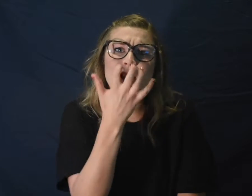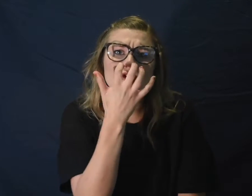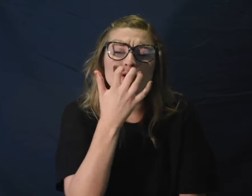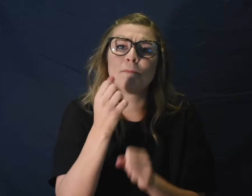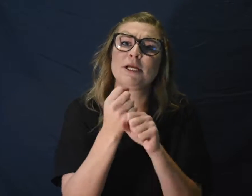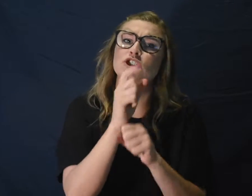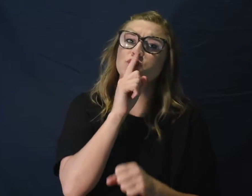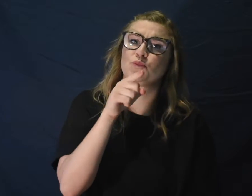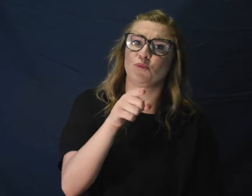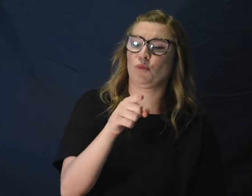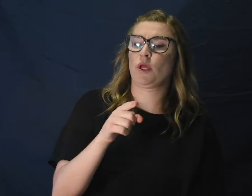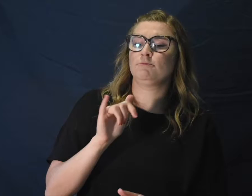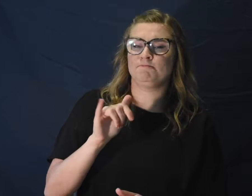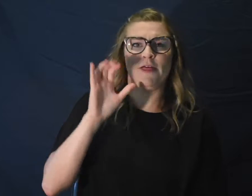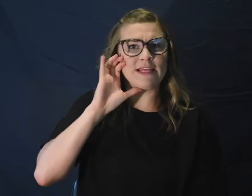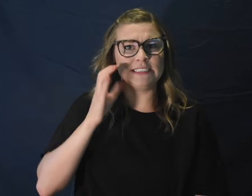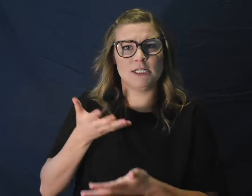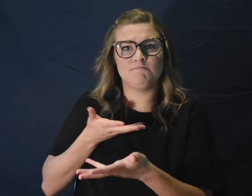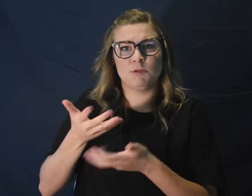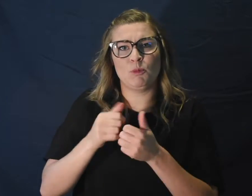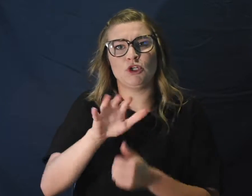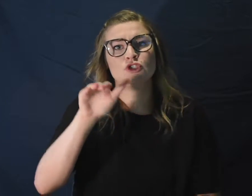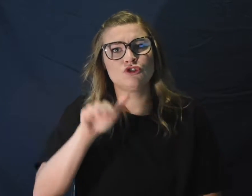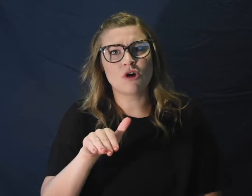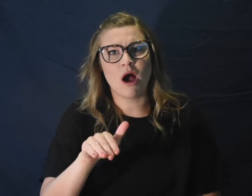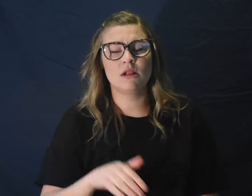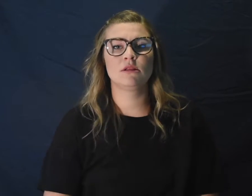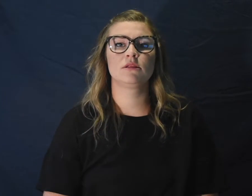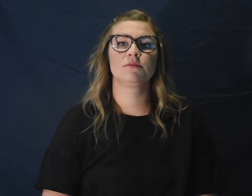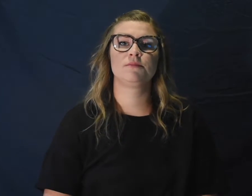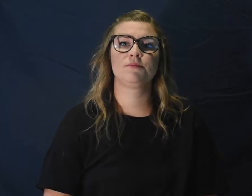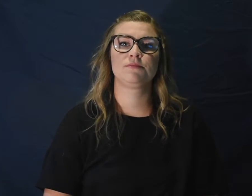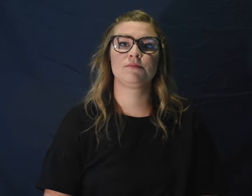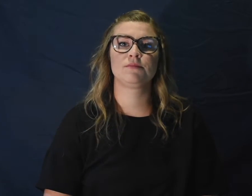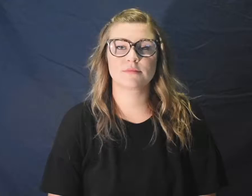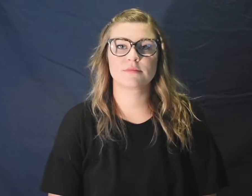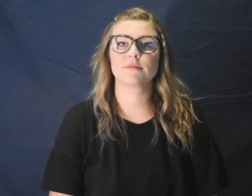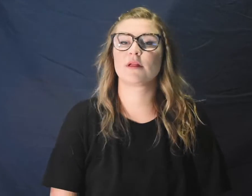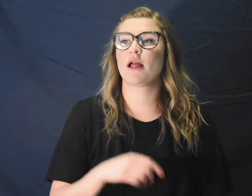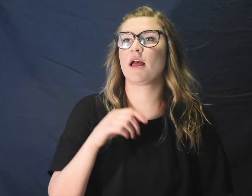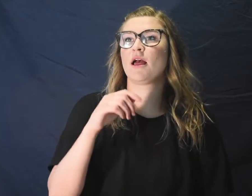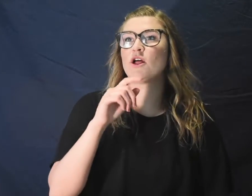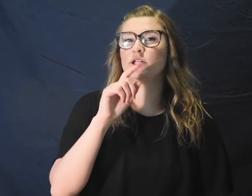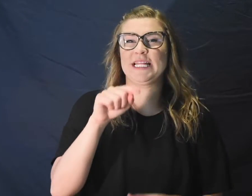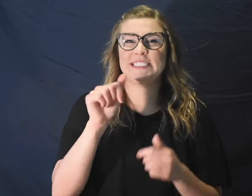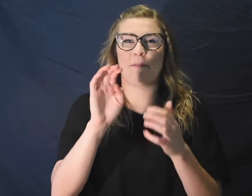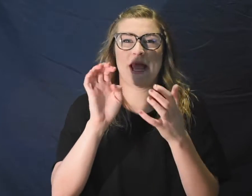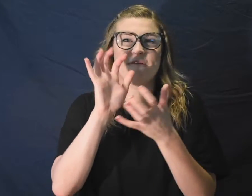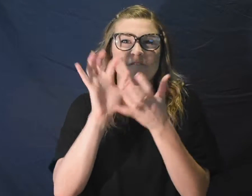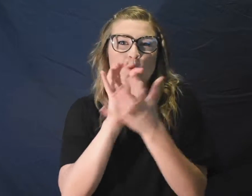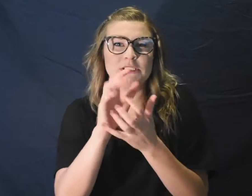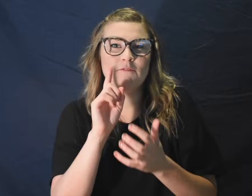you don't become angry and that you just listen and you talk to them. This can be confusing